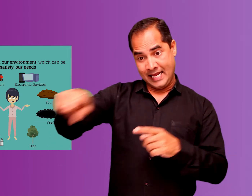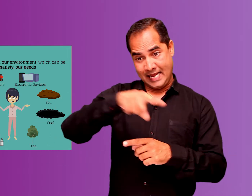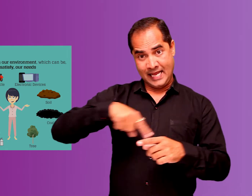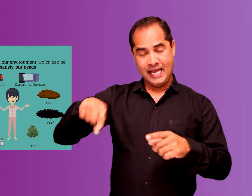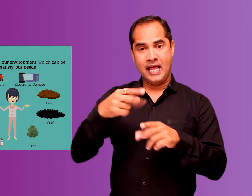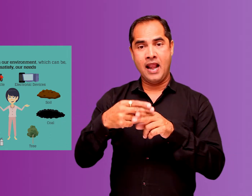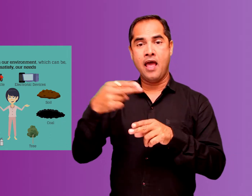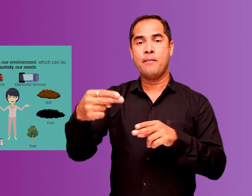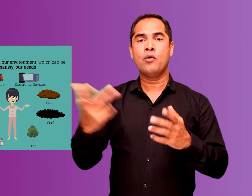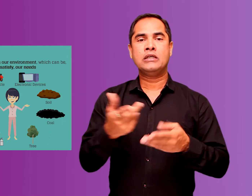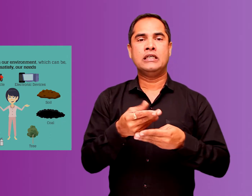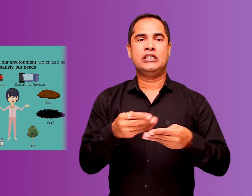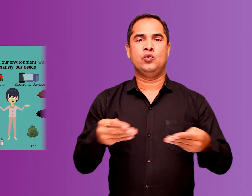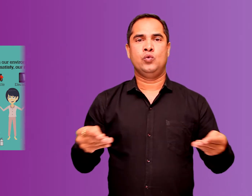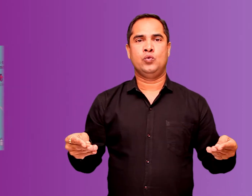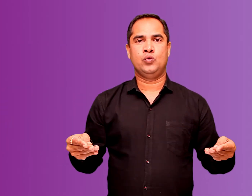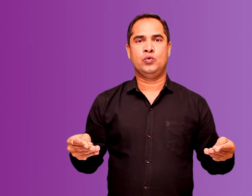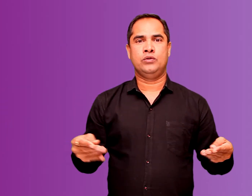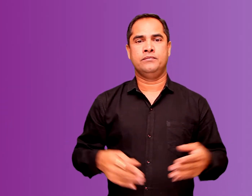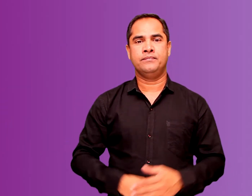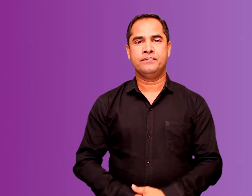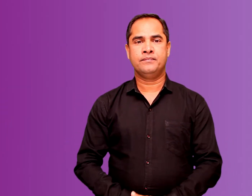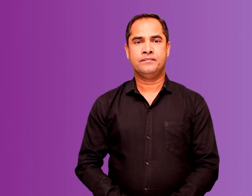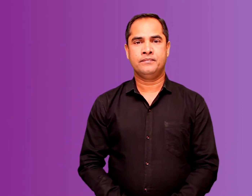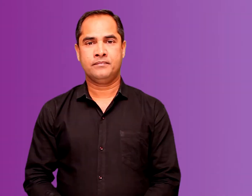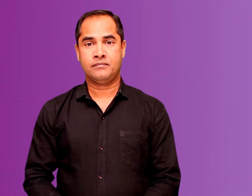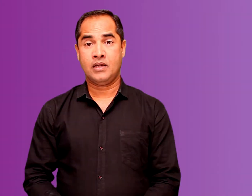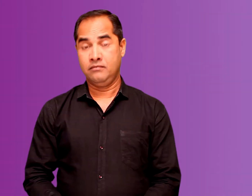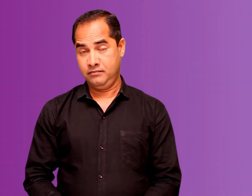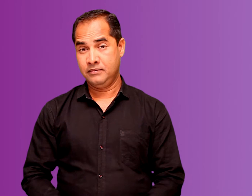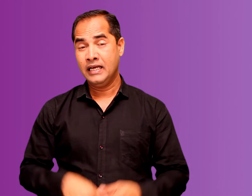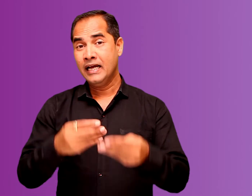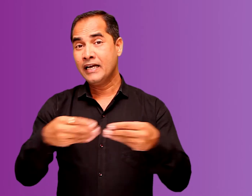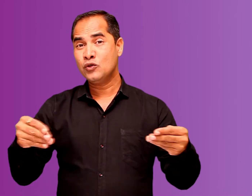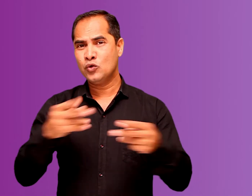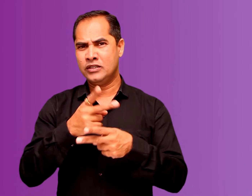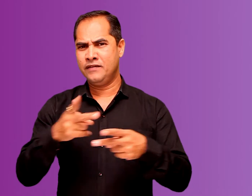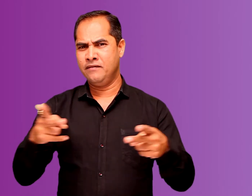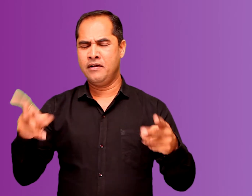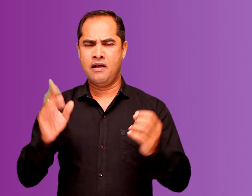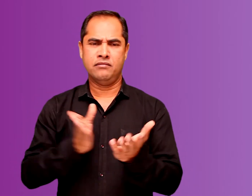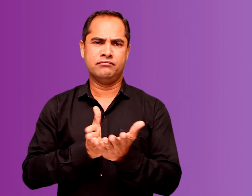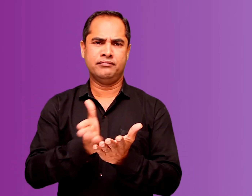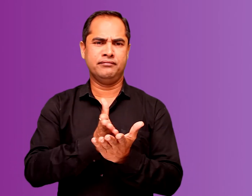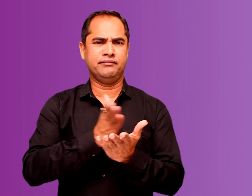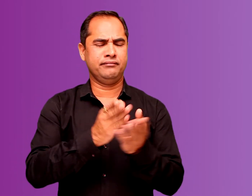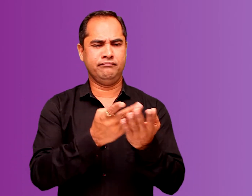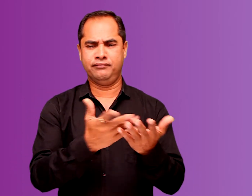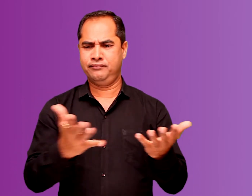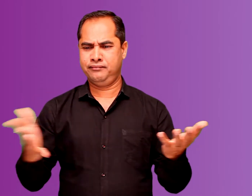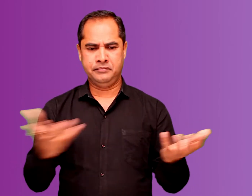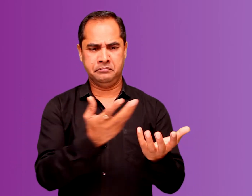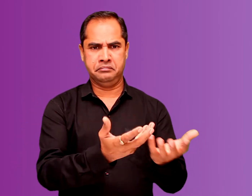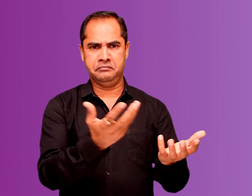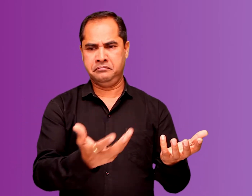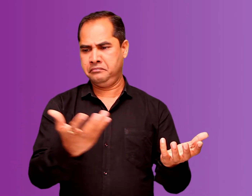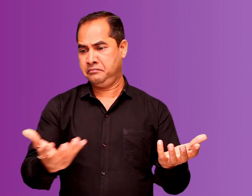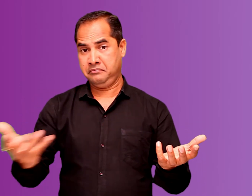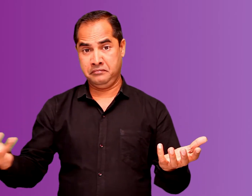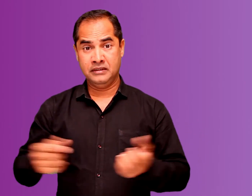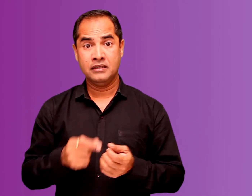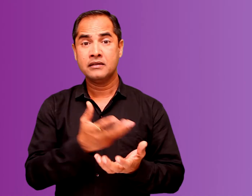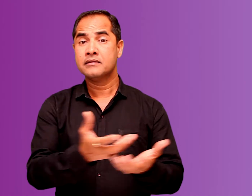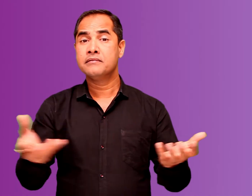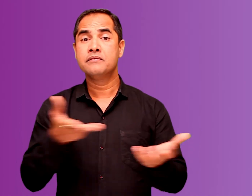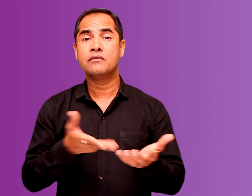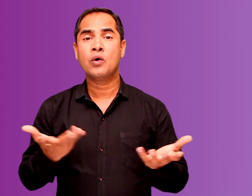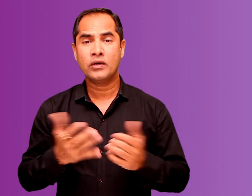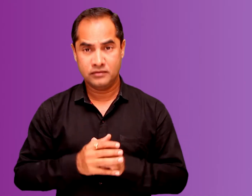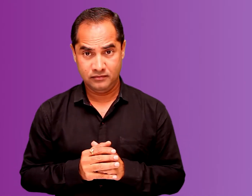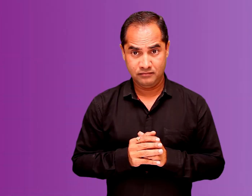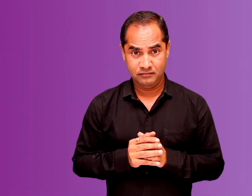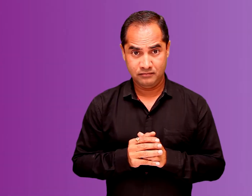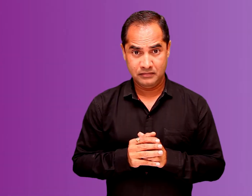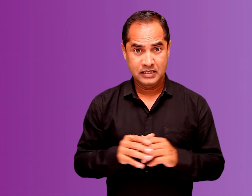These resources can be classified in a variety of ways.